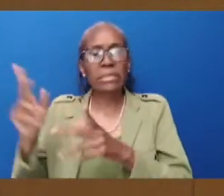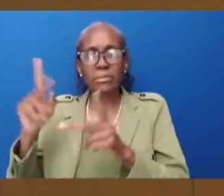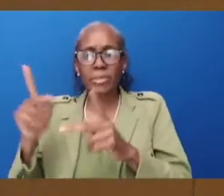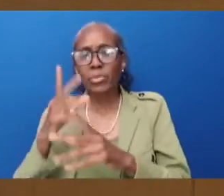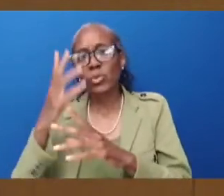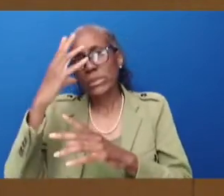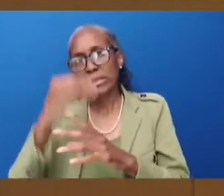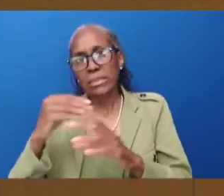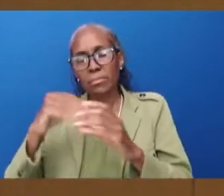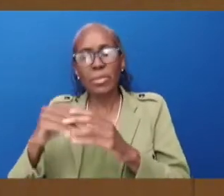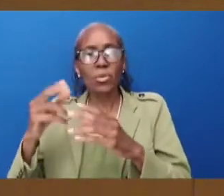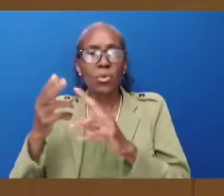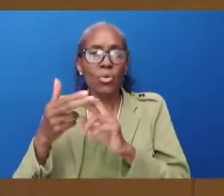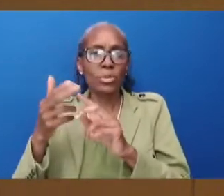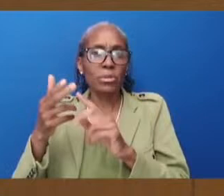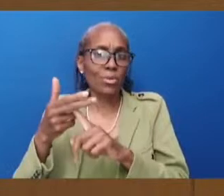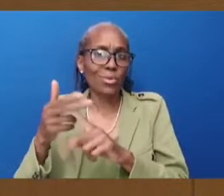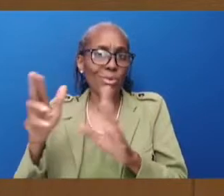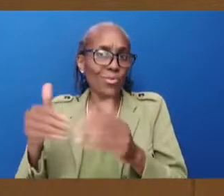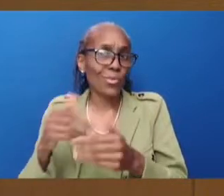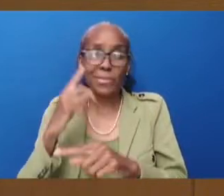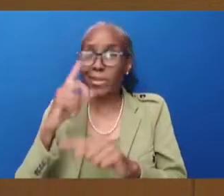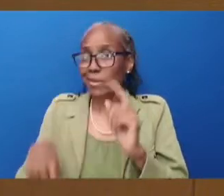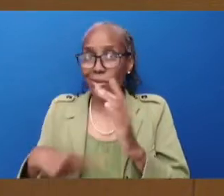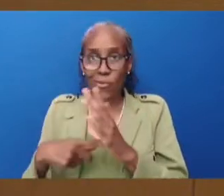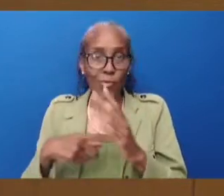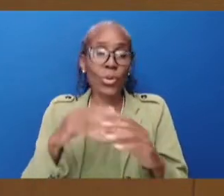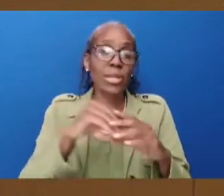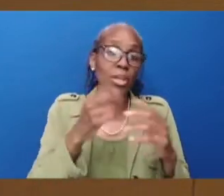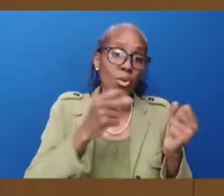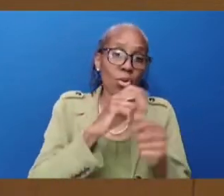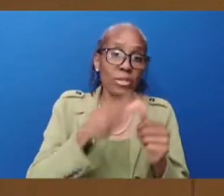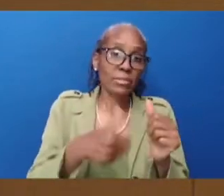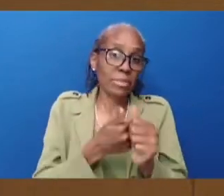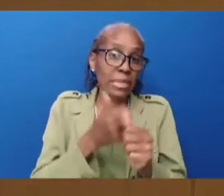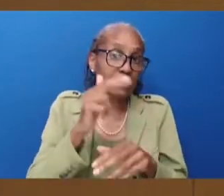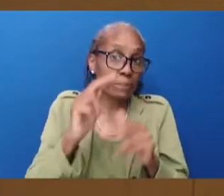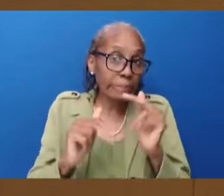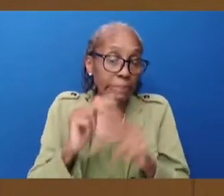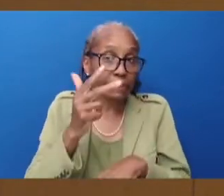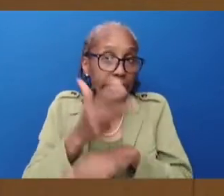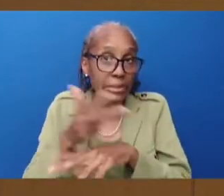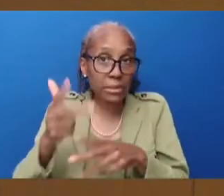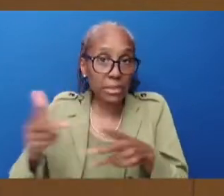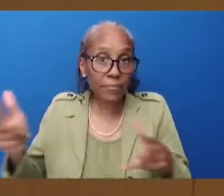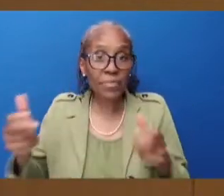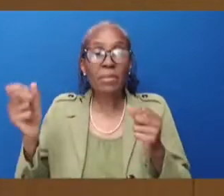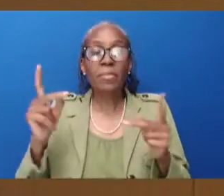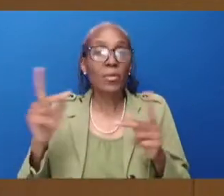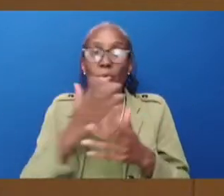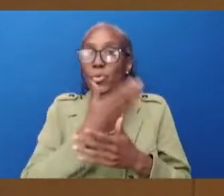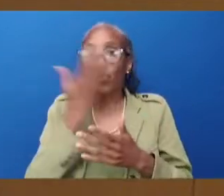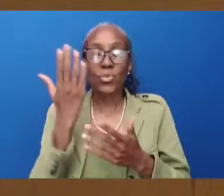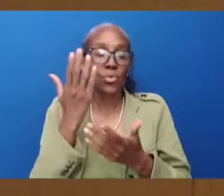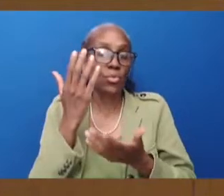LOCATION. BEHIND THESE NUMBERS ARE